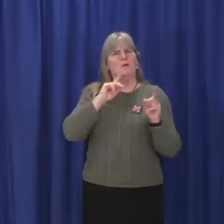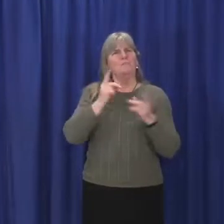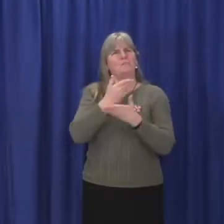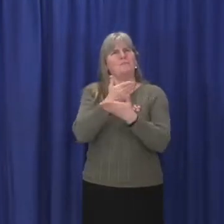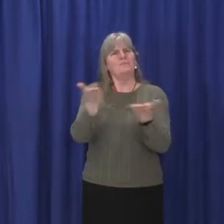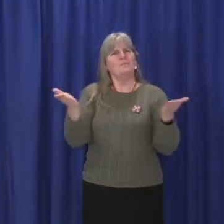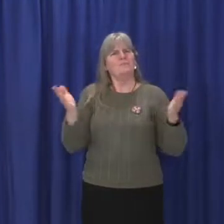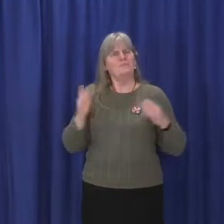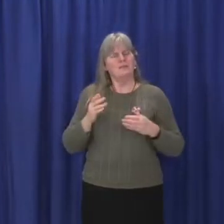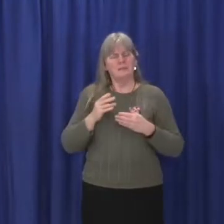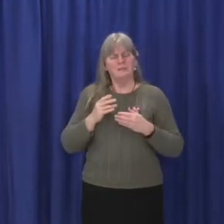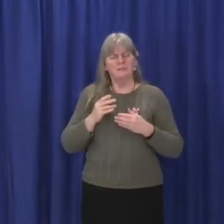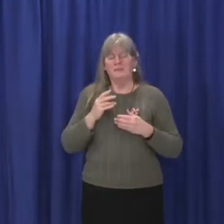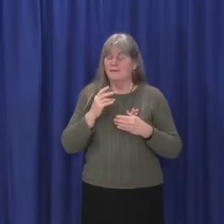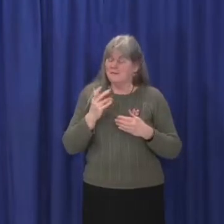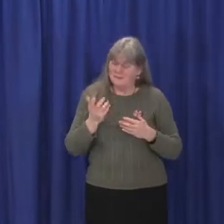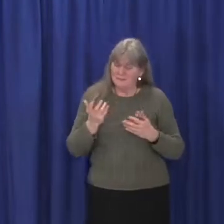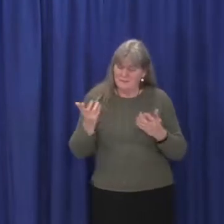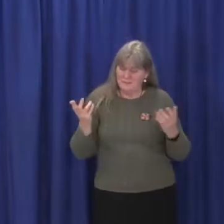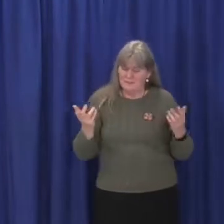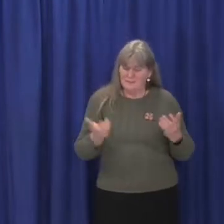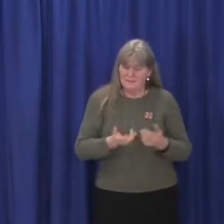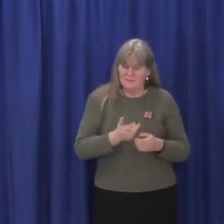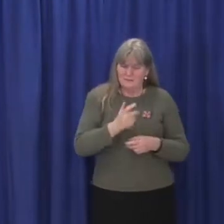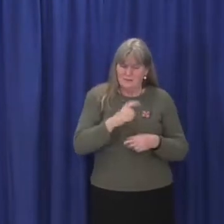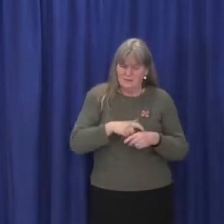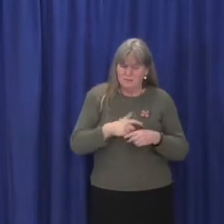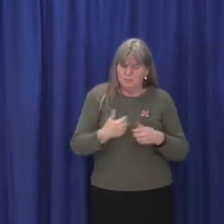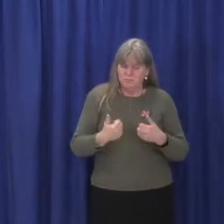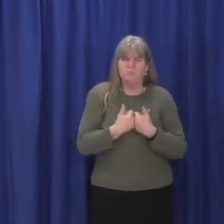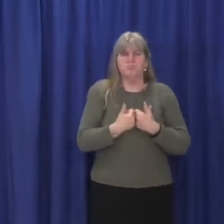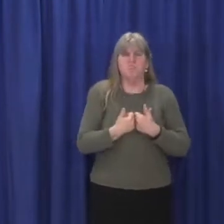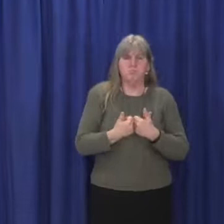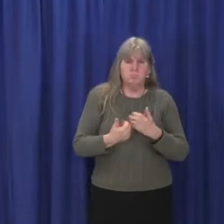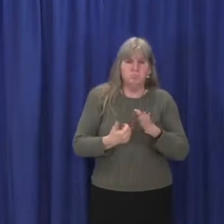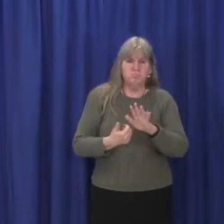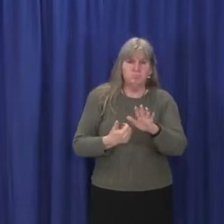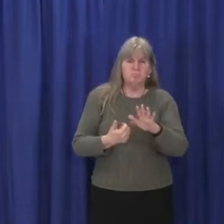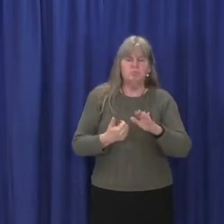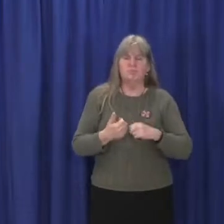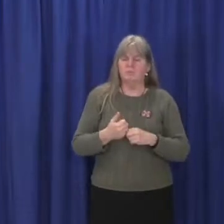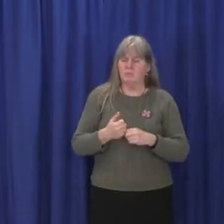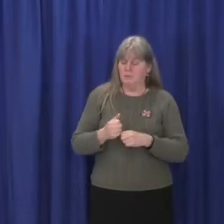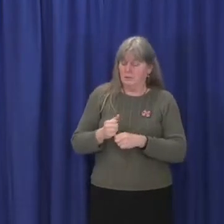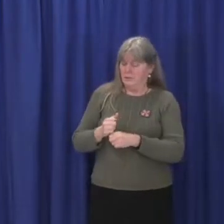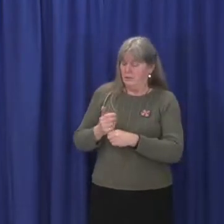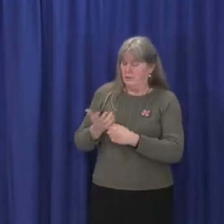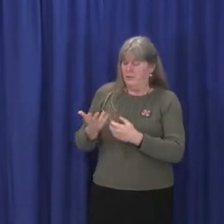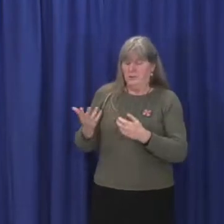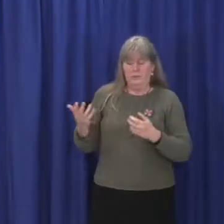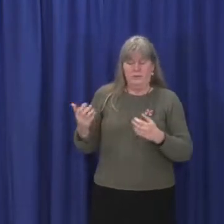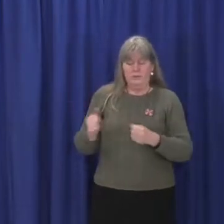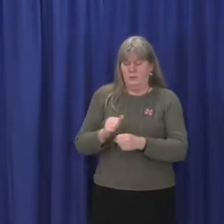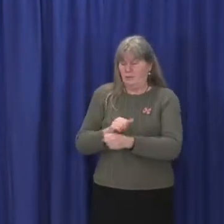It's a challenging time. We are in a phase of the pandemic-- in-- in a new phase of the pandemic